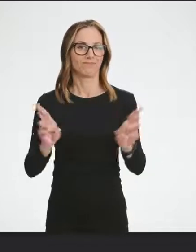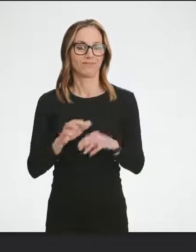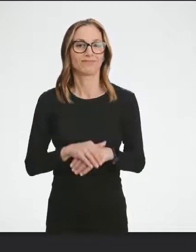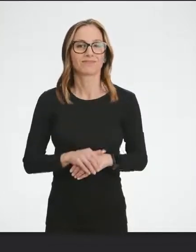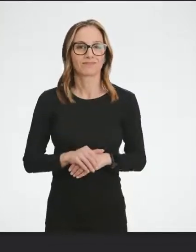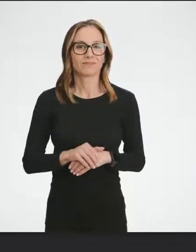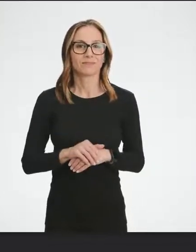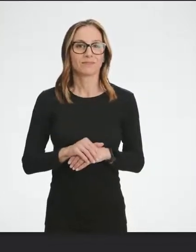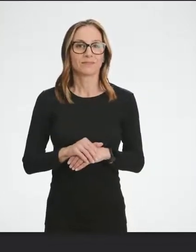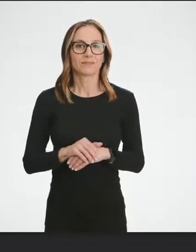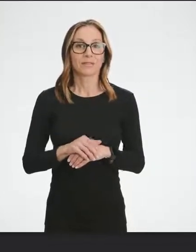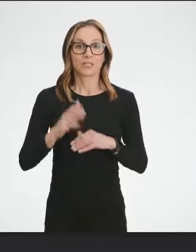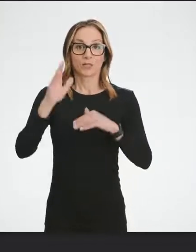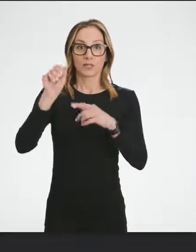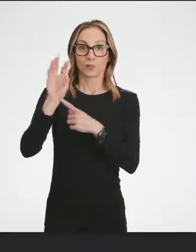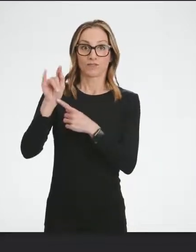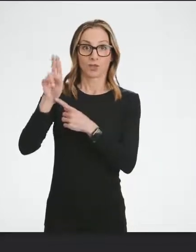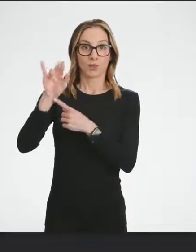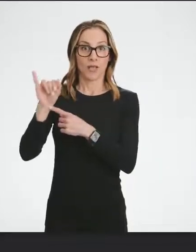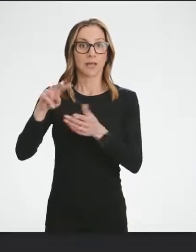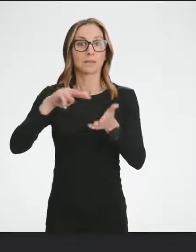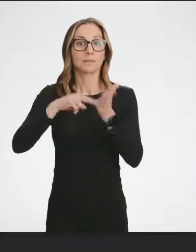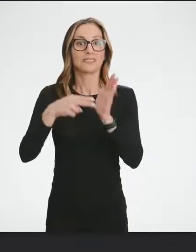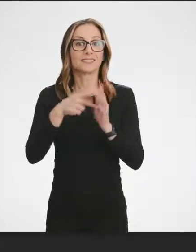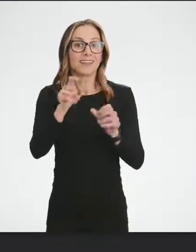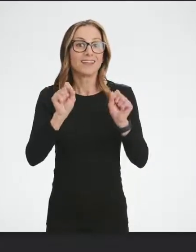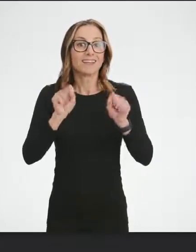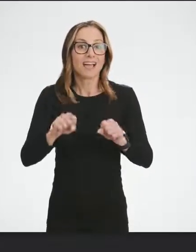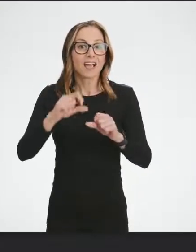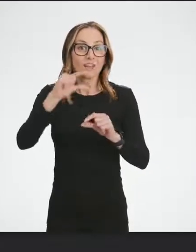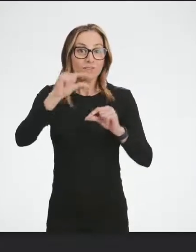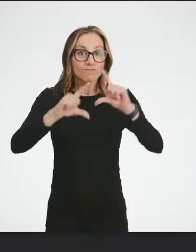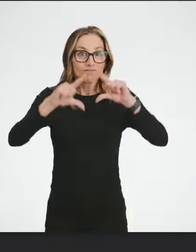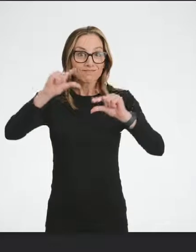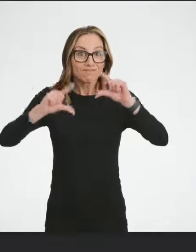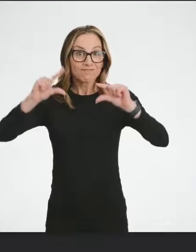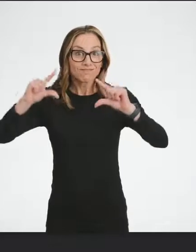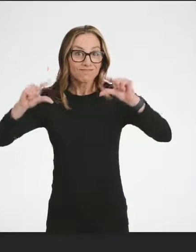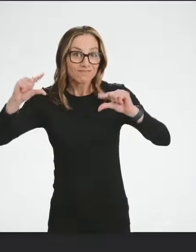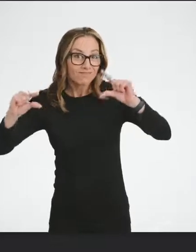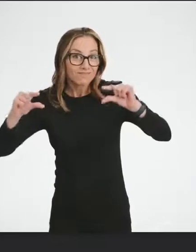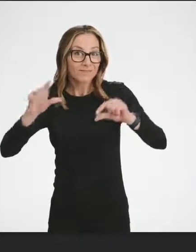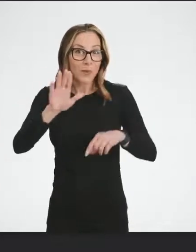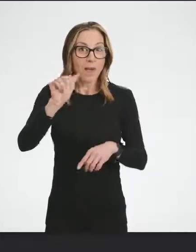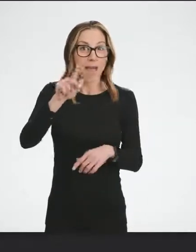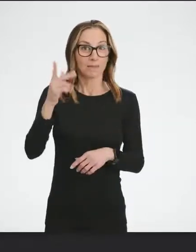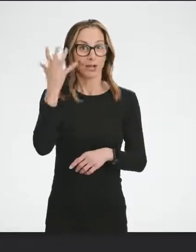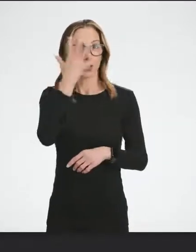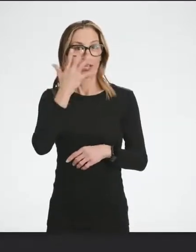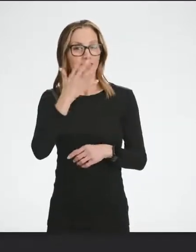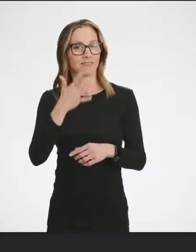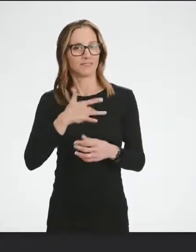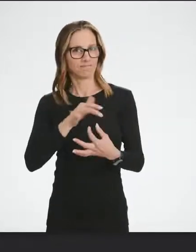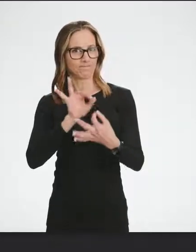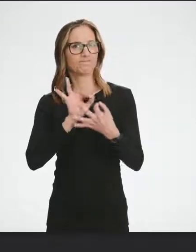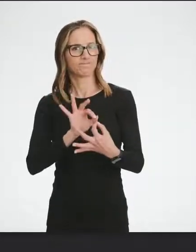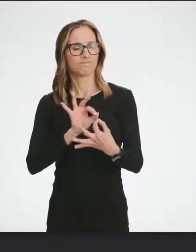Being built on SwiftUI also means you can animate your charts, to help you give your app just the right look and feel.